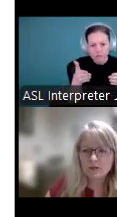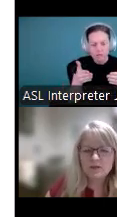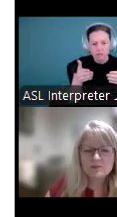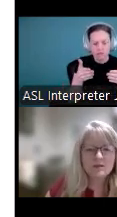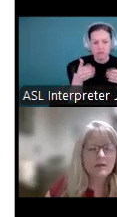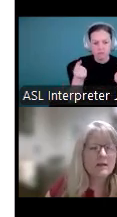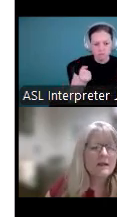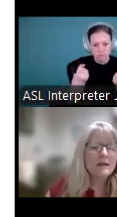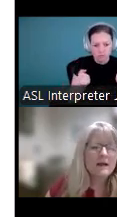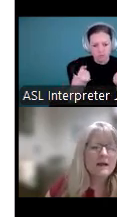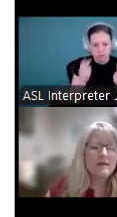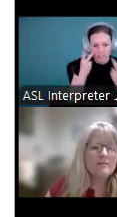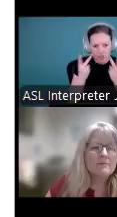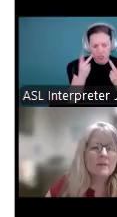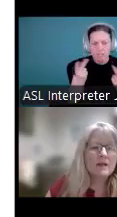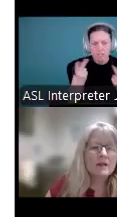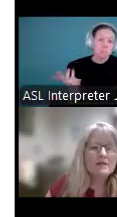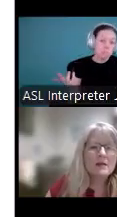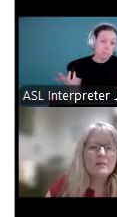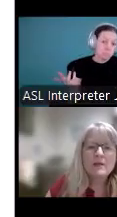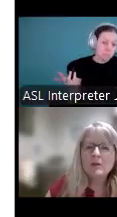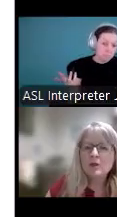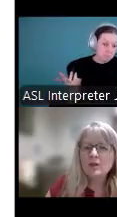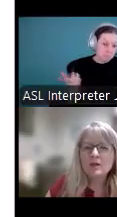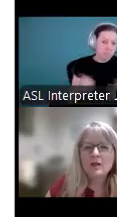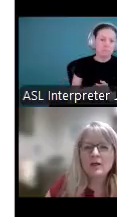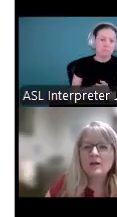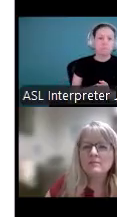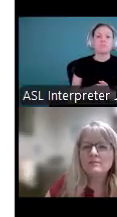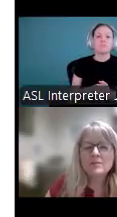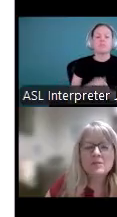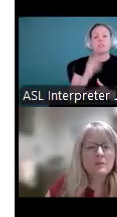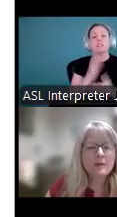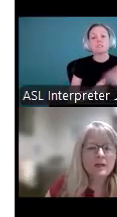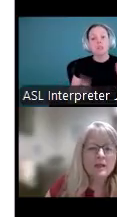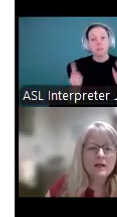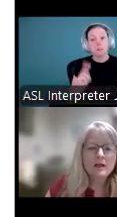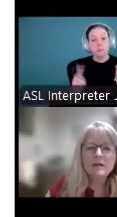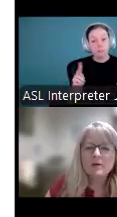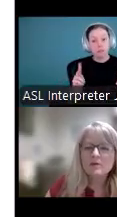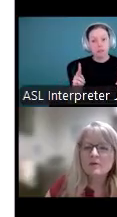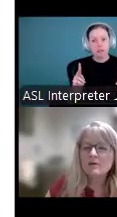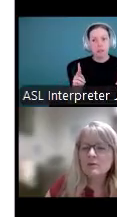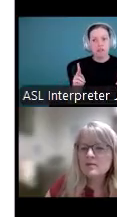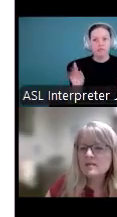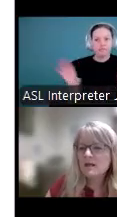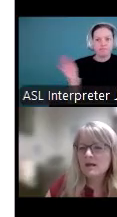your vision. Some people are super picky about the foods they